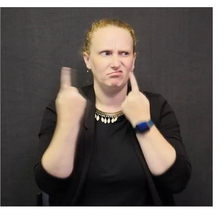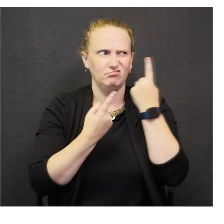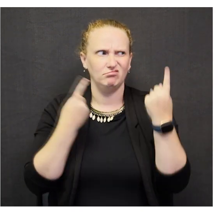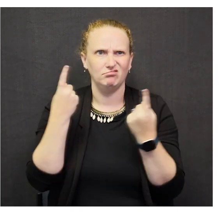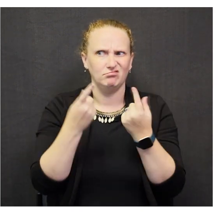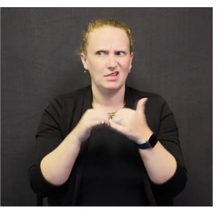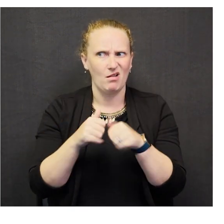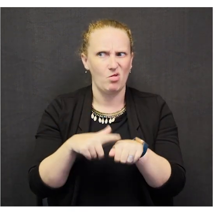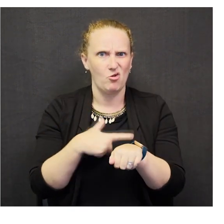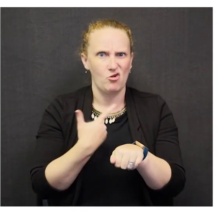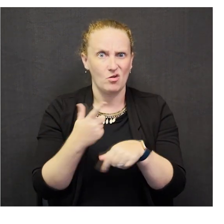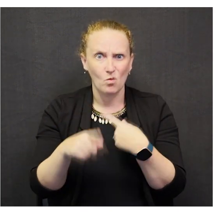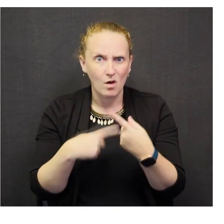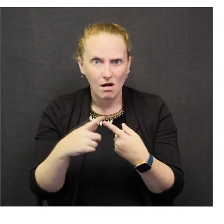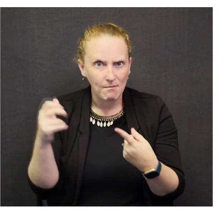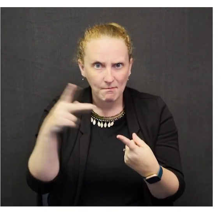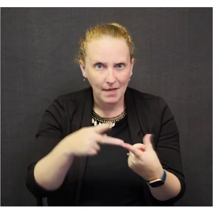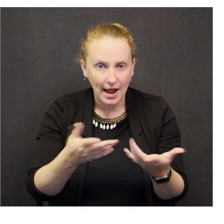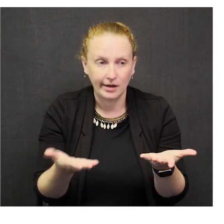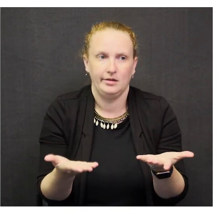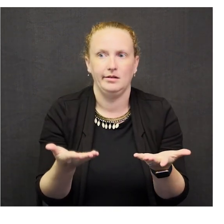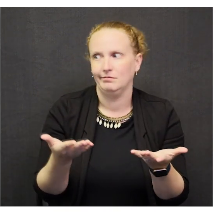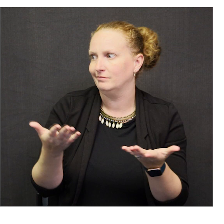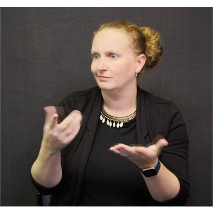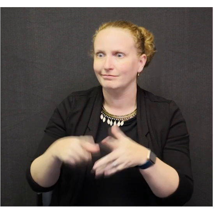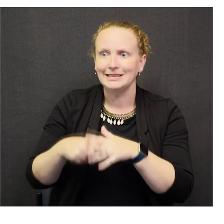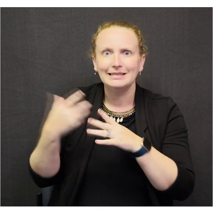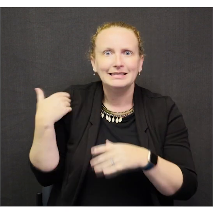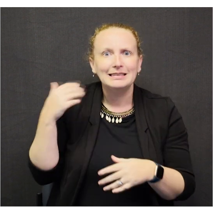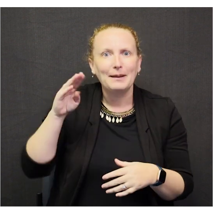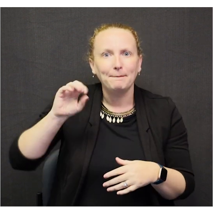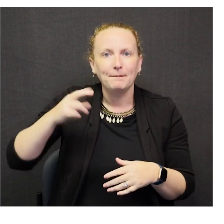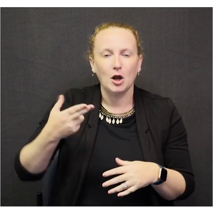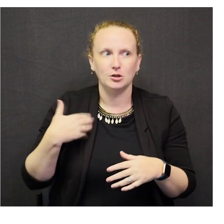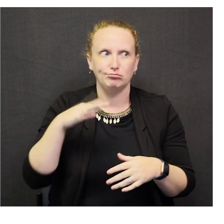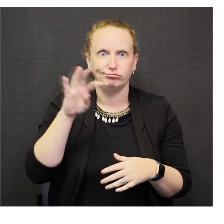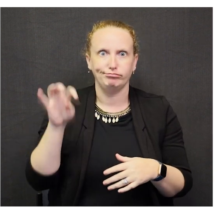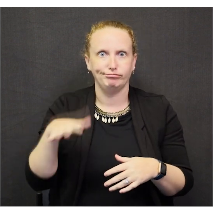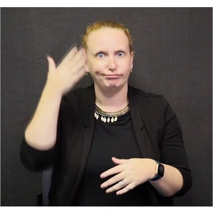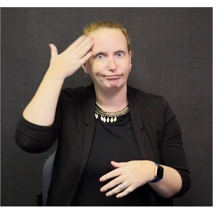knew what course the virus would take locally. In the beginning, we thought, OK, maybe the